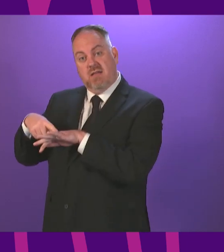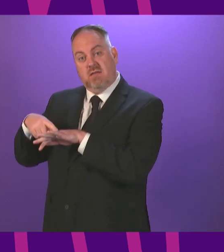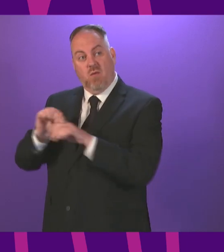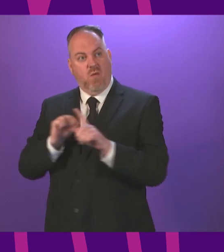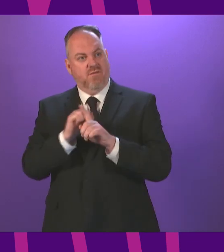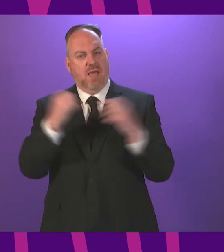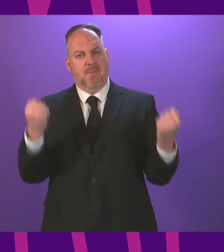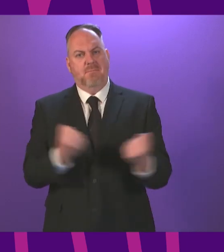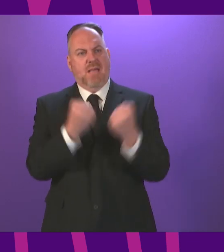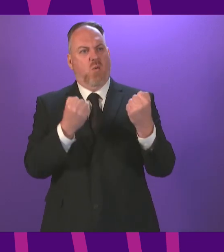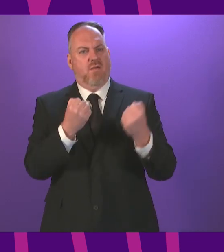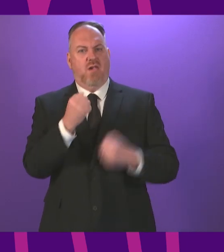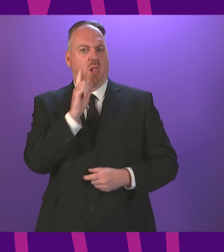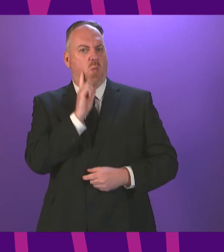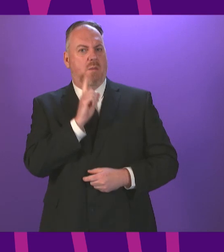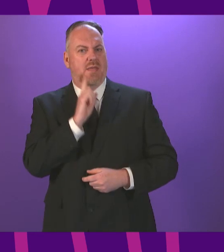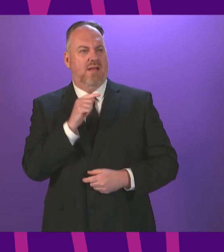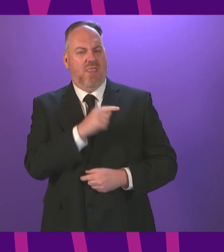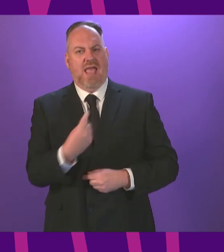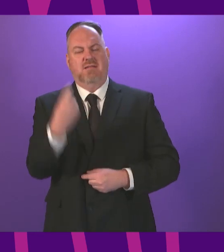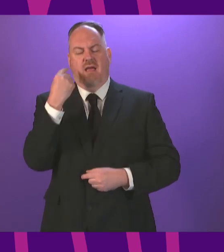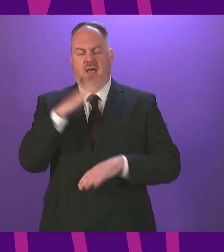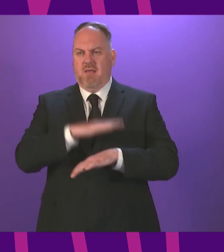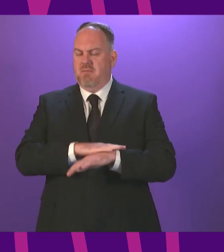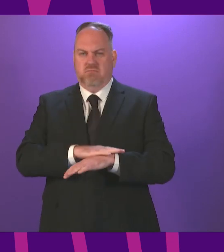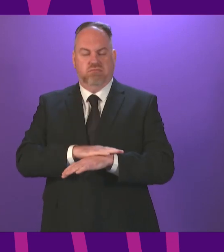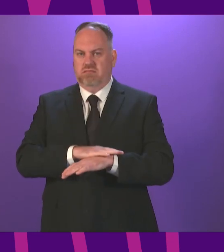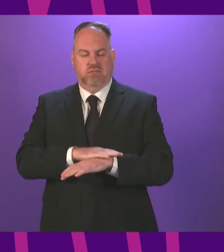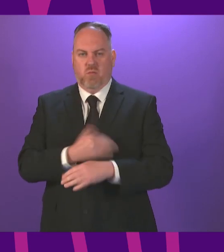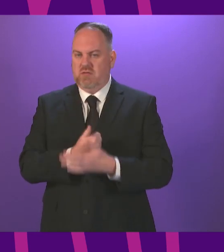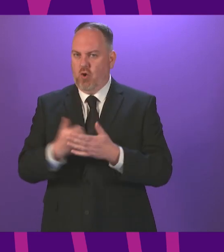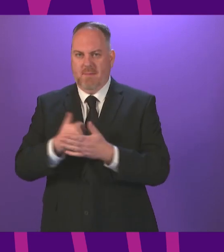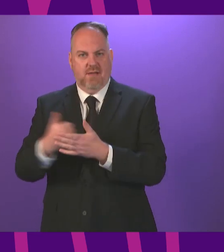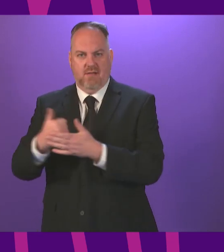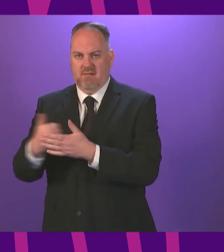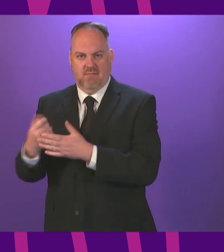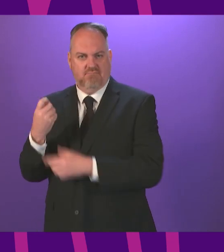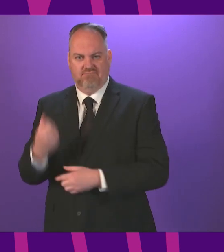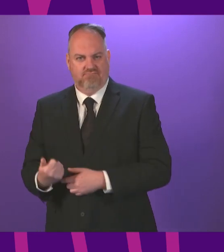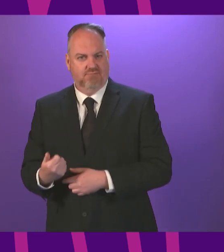when that was even more of an exception than it is today. That reversal of the more traditional